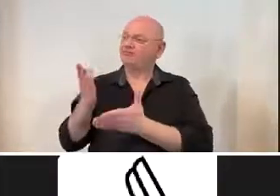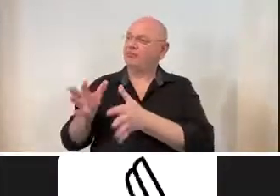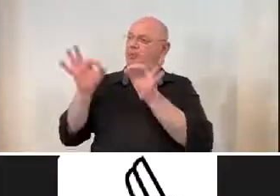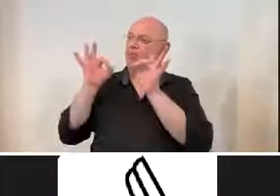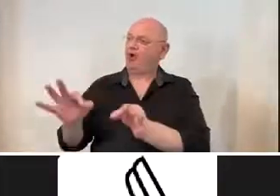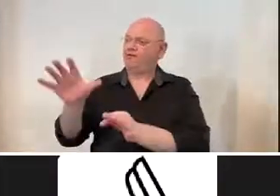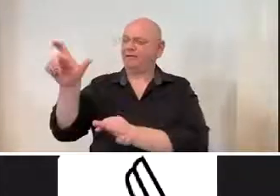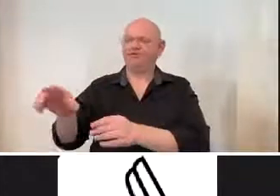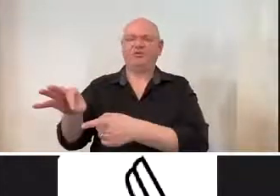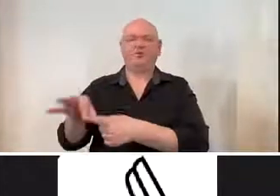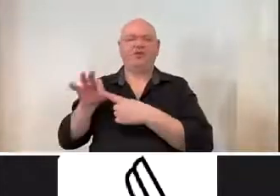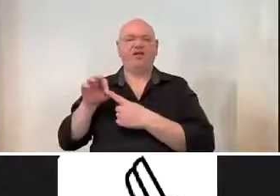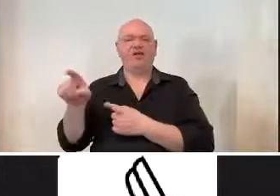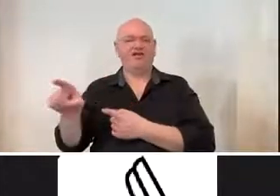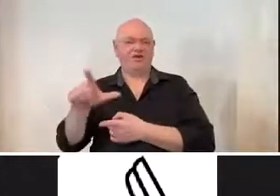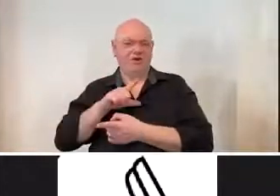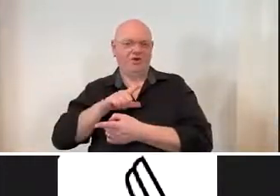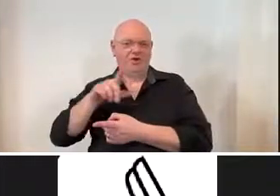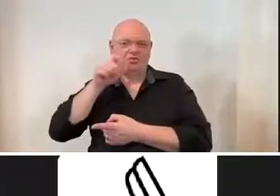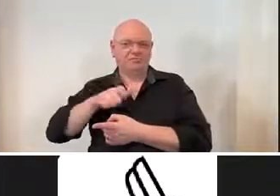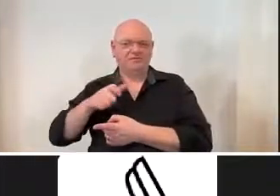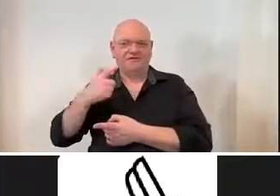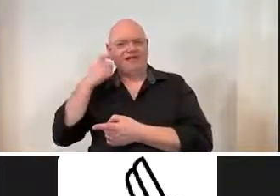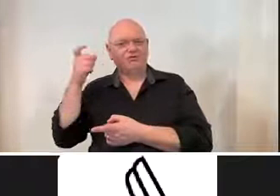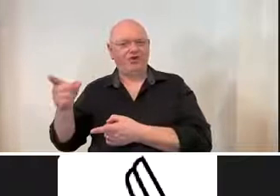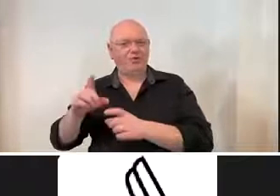and every placement we do includes mentorship and a public programme.